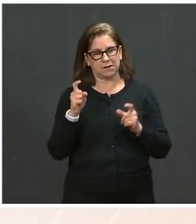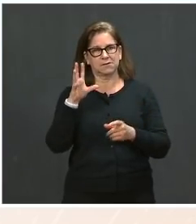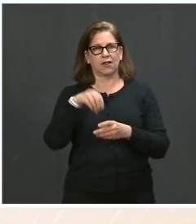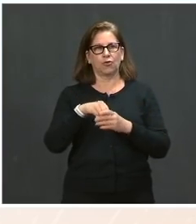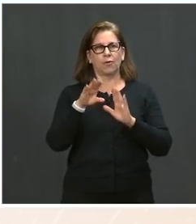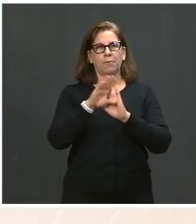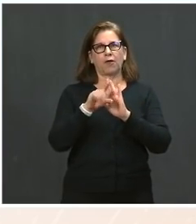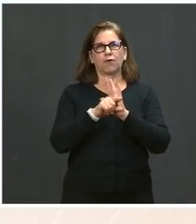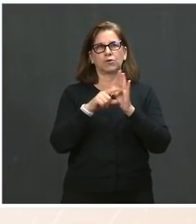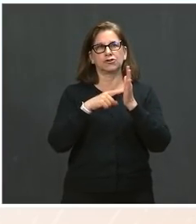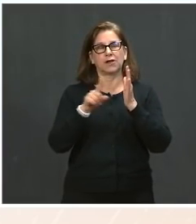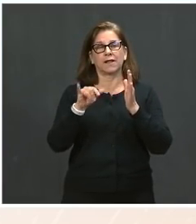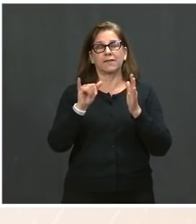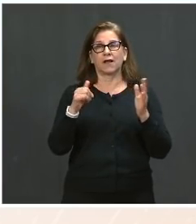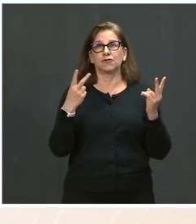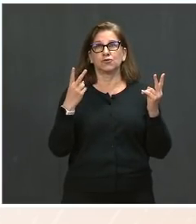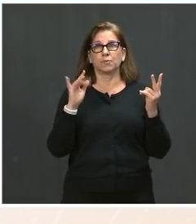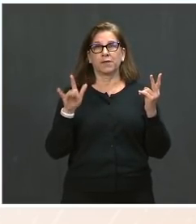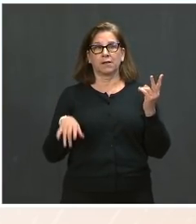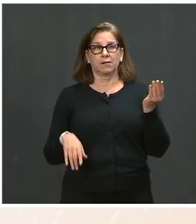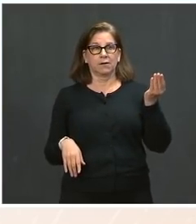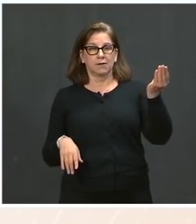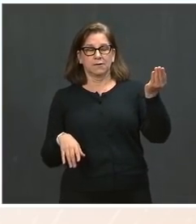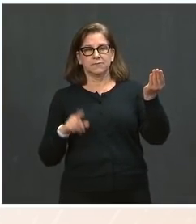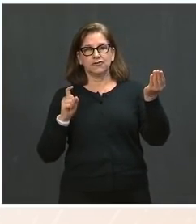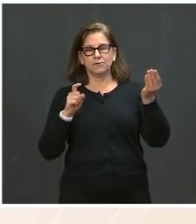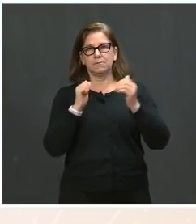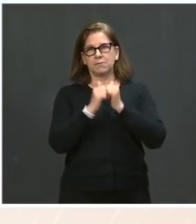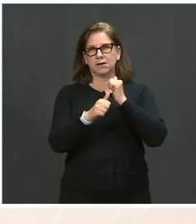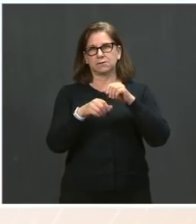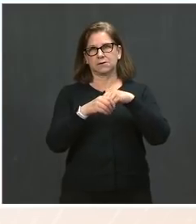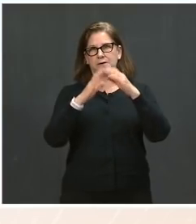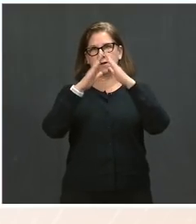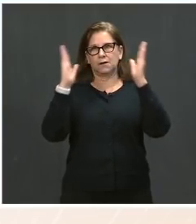to walk and chew gum at the same time; to continue to push for, to advocate for,